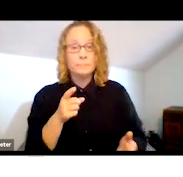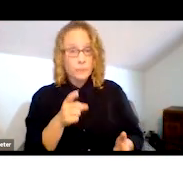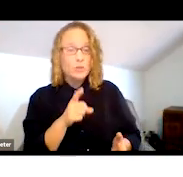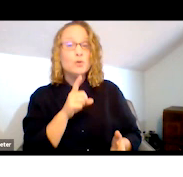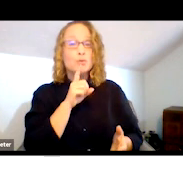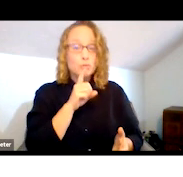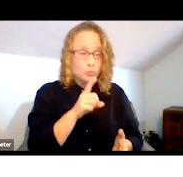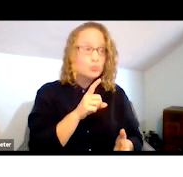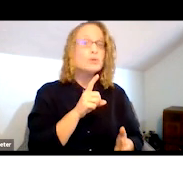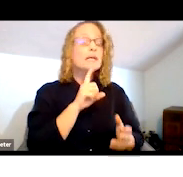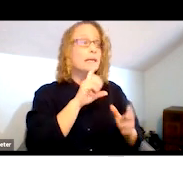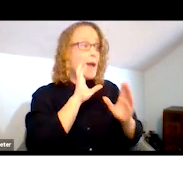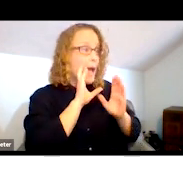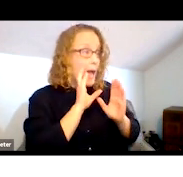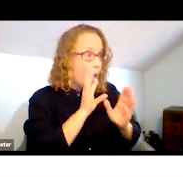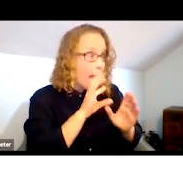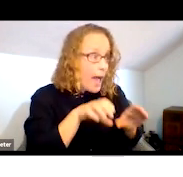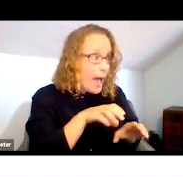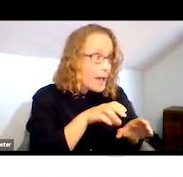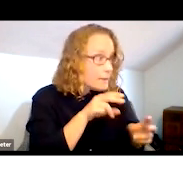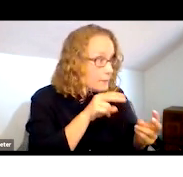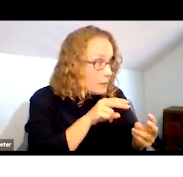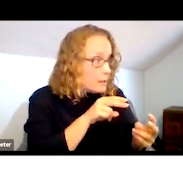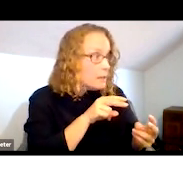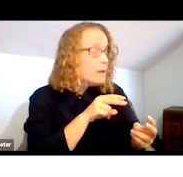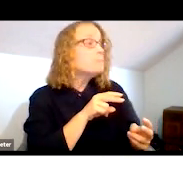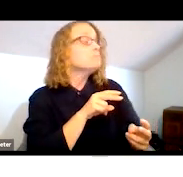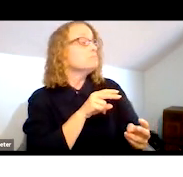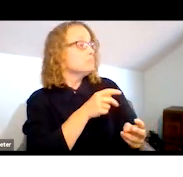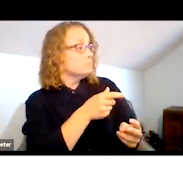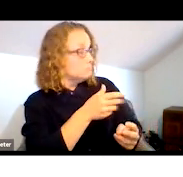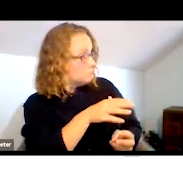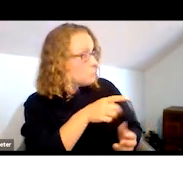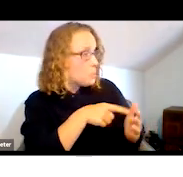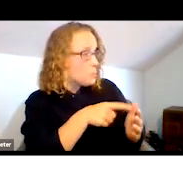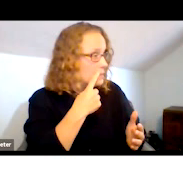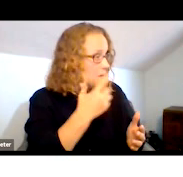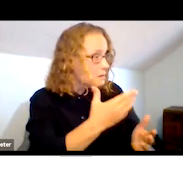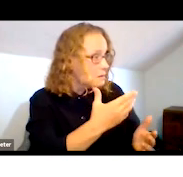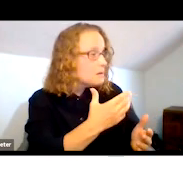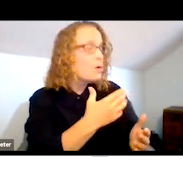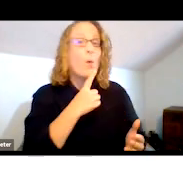When escalation occurs, what are you doing? What is your face doing? What's your breath doing?